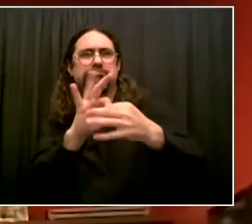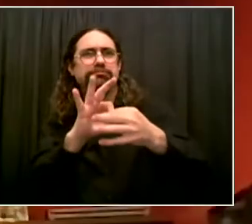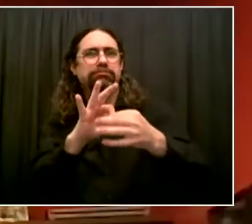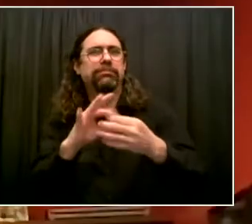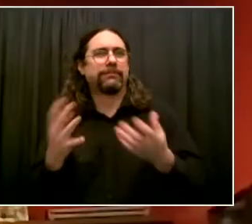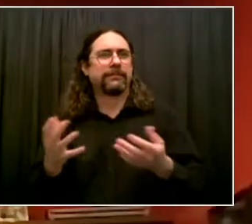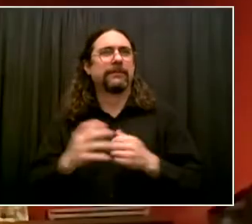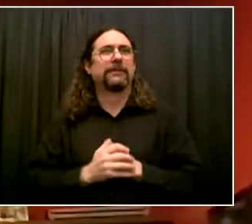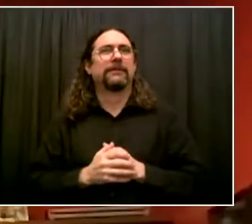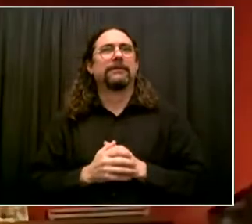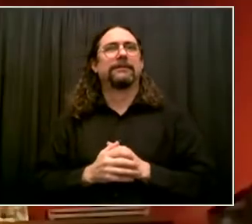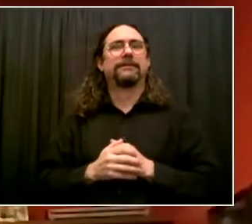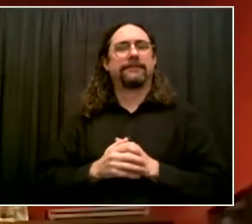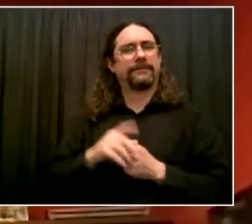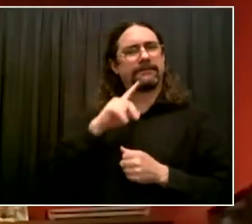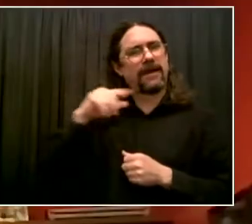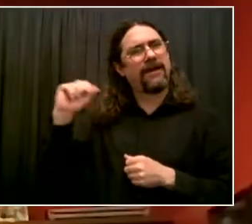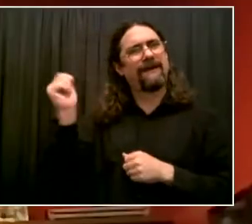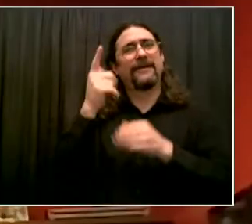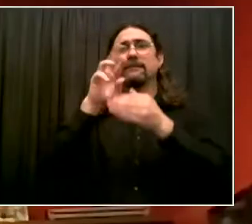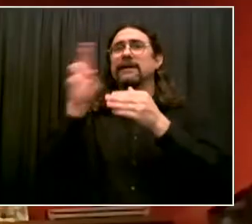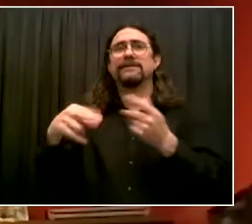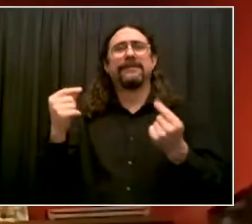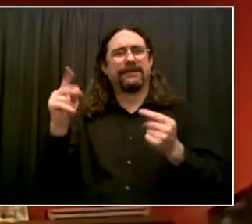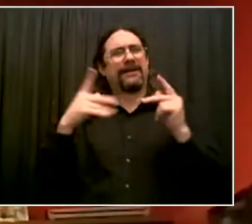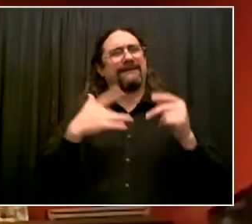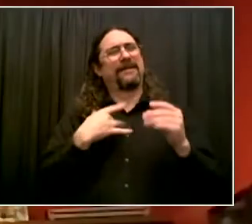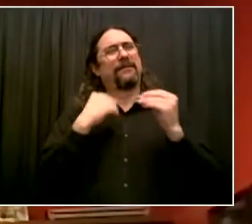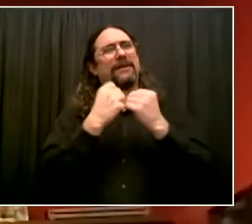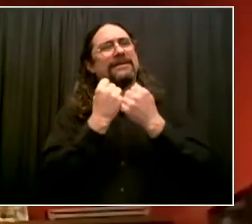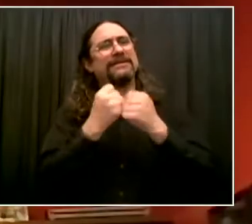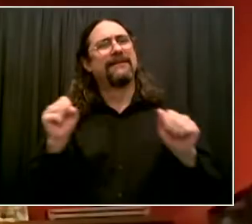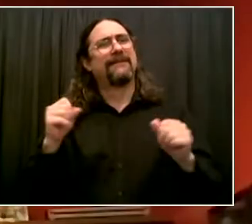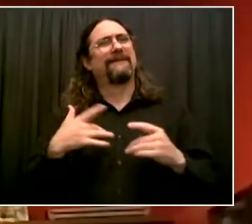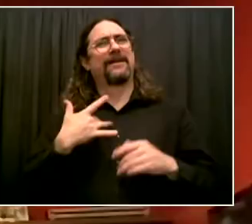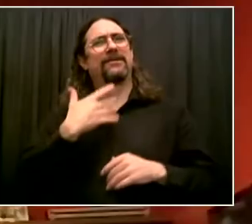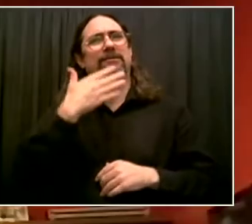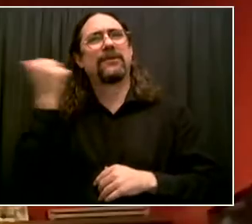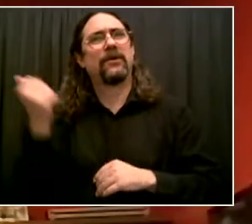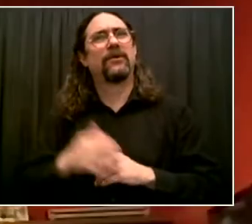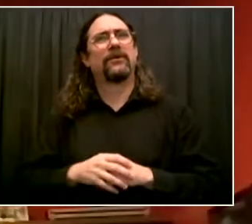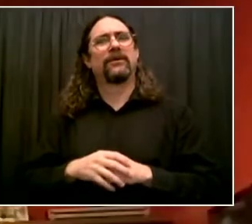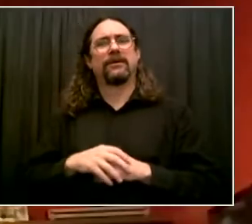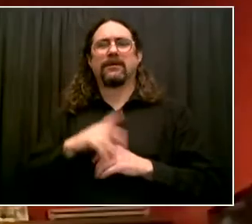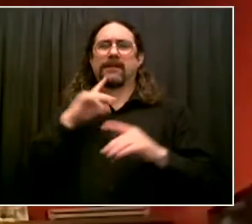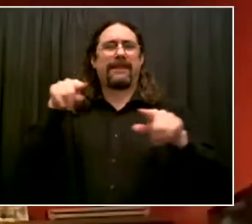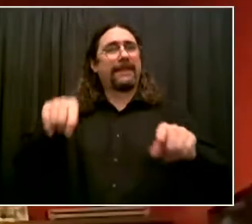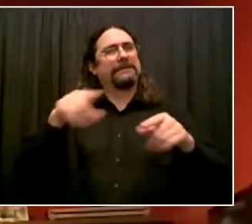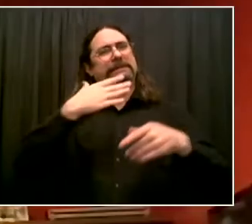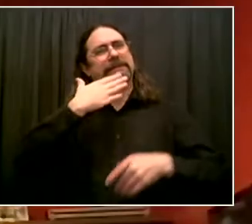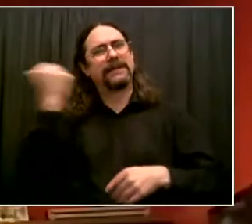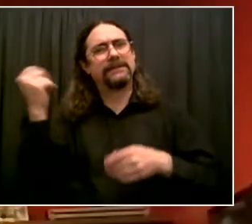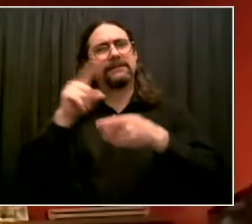MAKES THE PRECINCT AND THE COMMNIUTY MORE INTER CONNECDTE